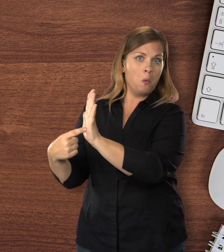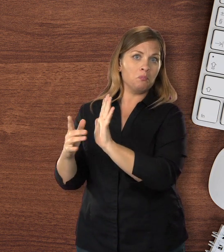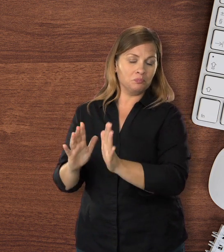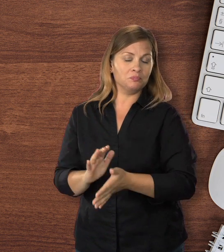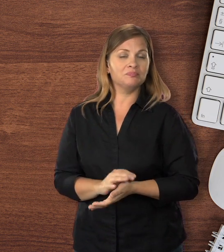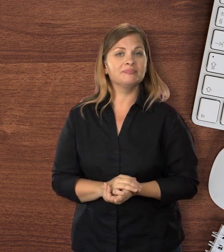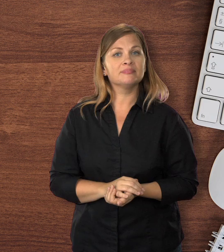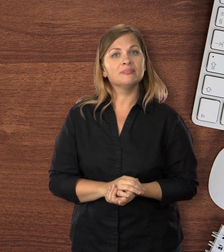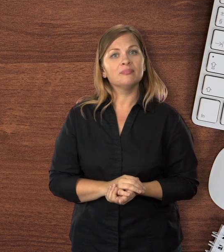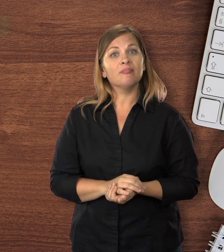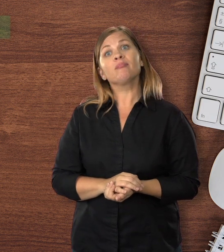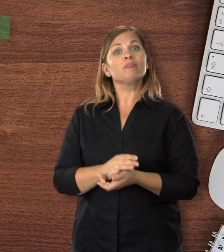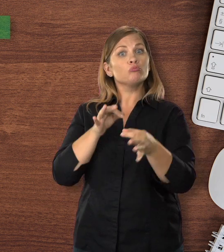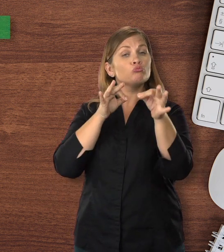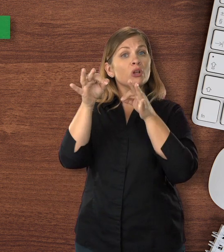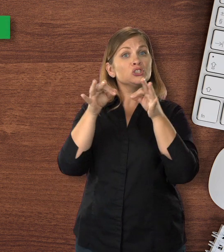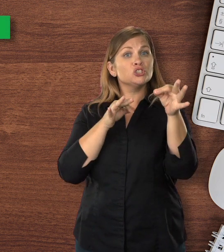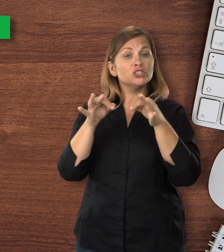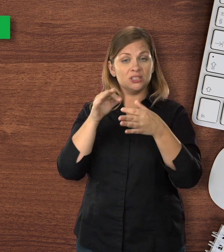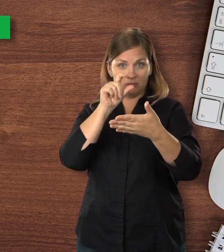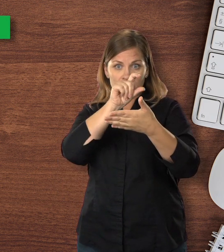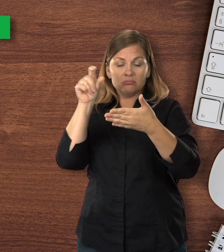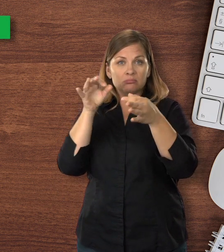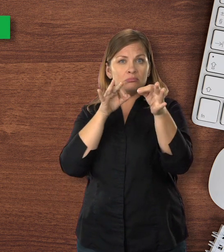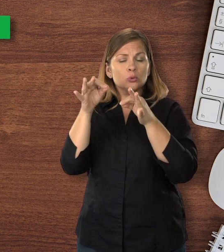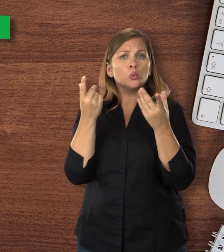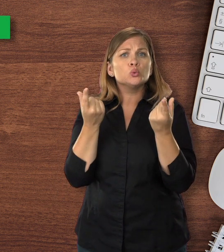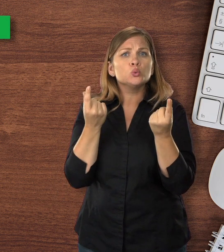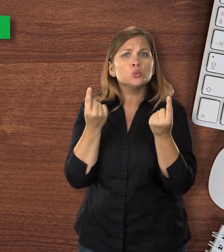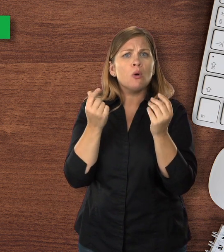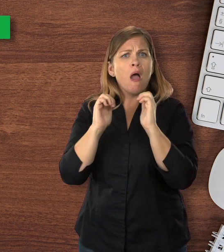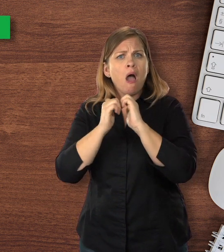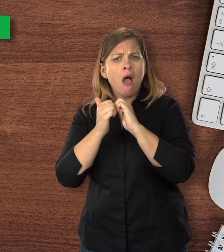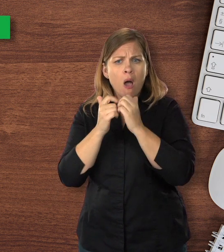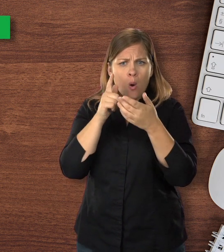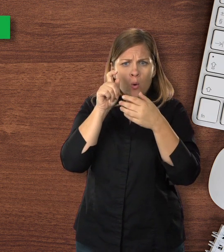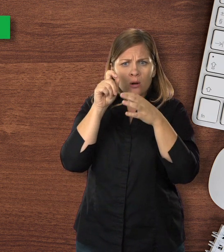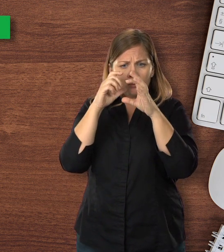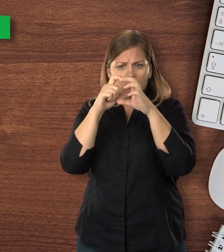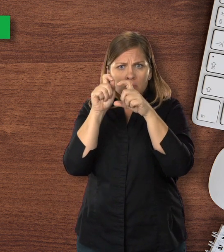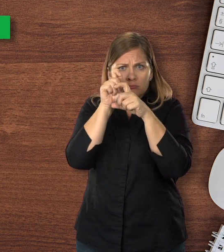Go ahead and fill out the ballot by marking the bubbles. Follow the instructions on the ballot.